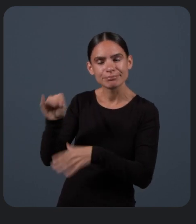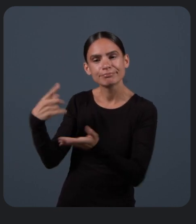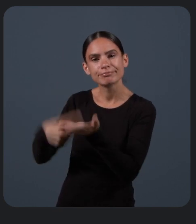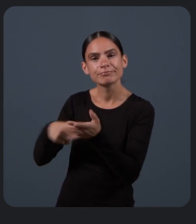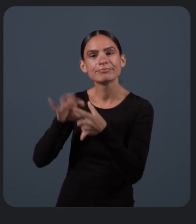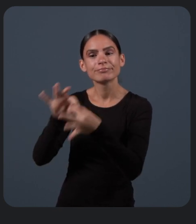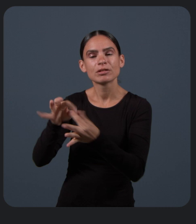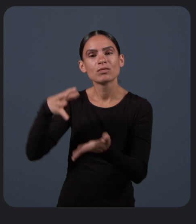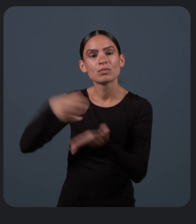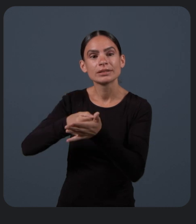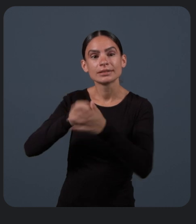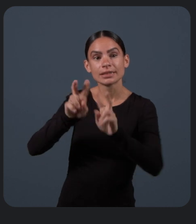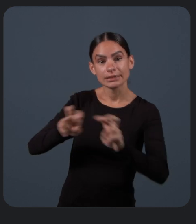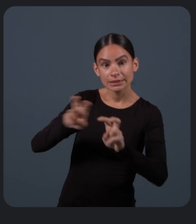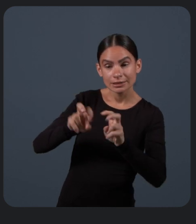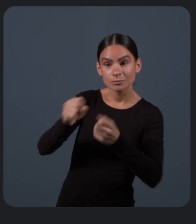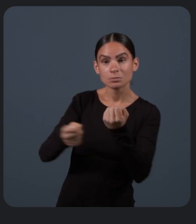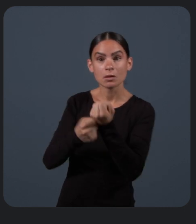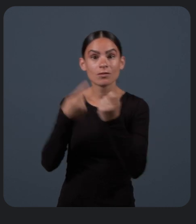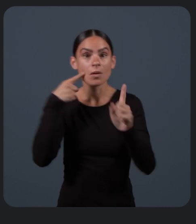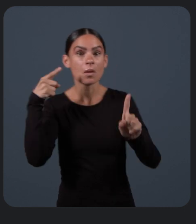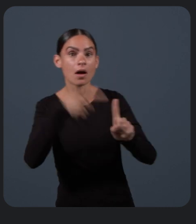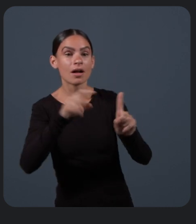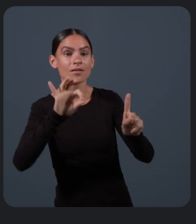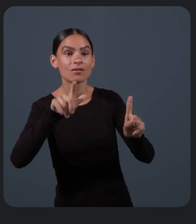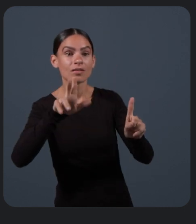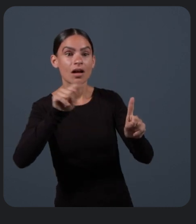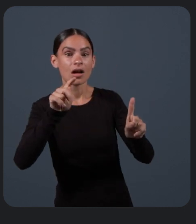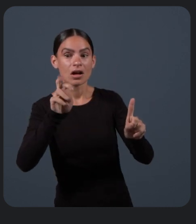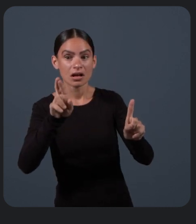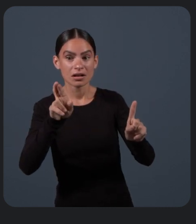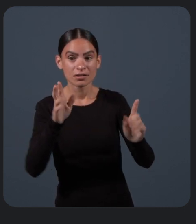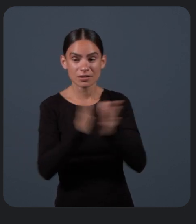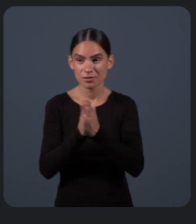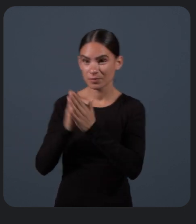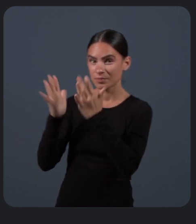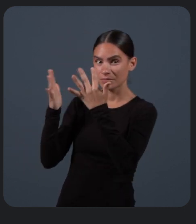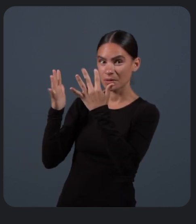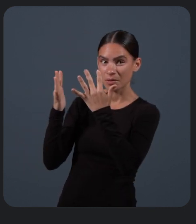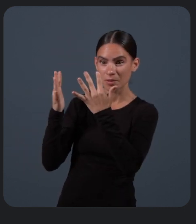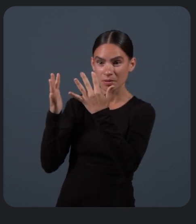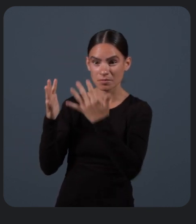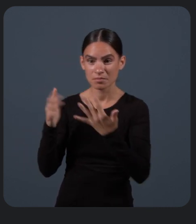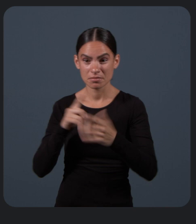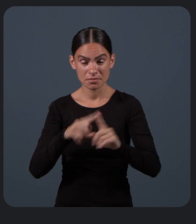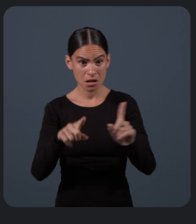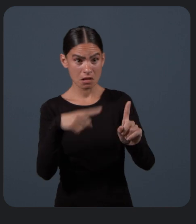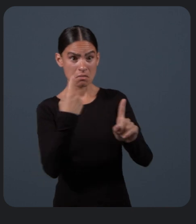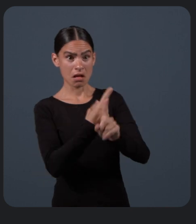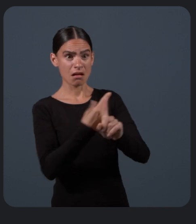for Flutter, but that's not the only way we're helping you more easily identify